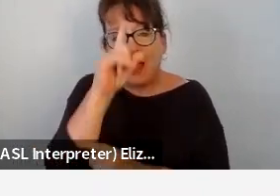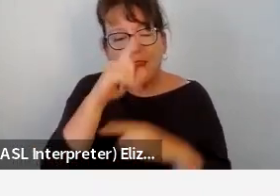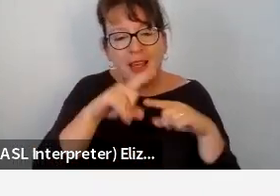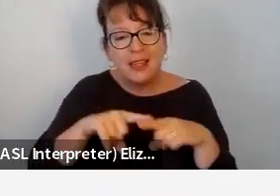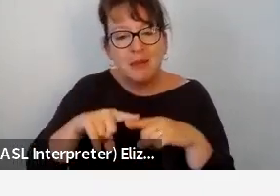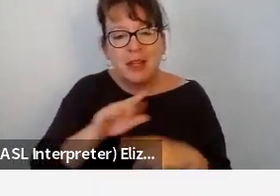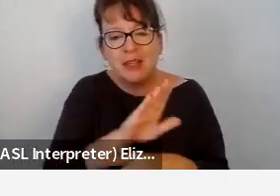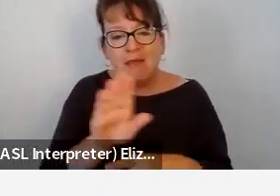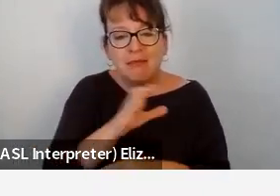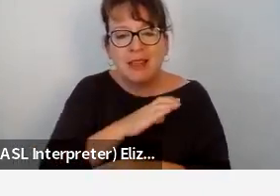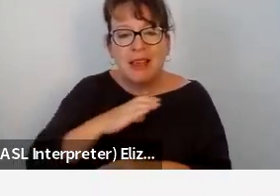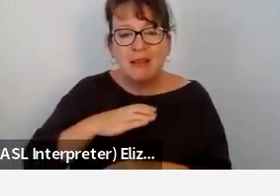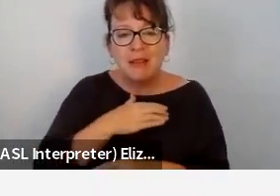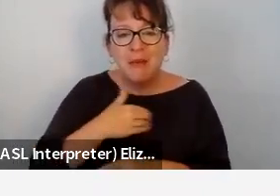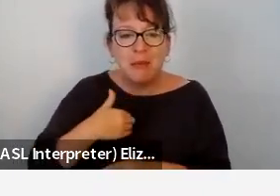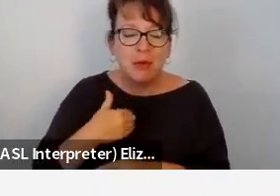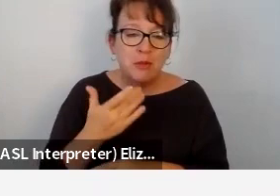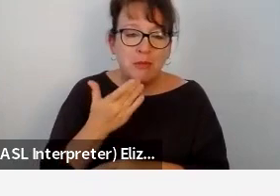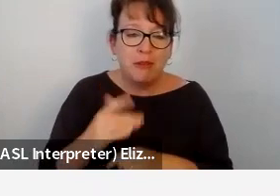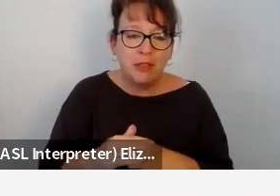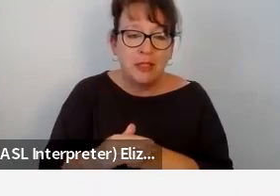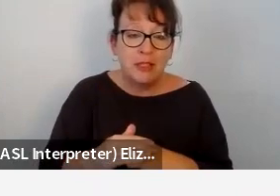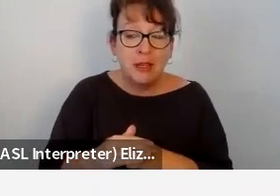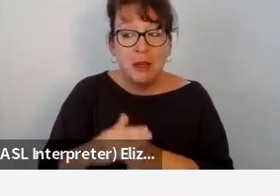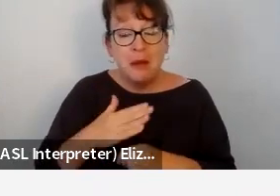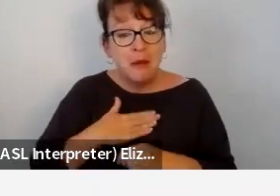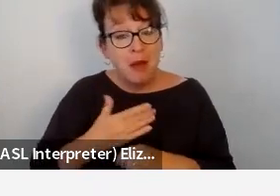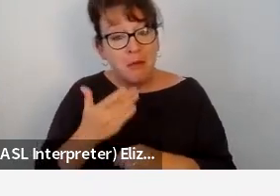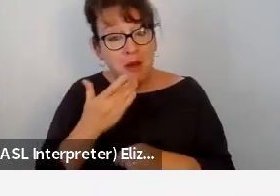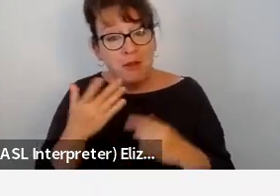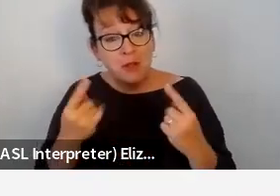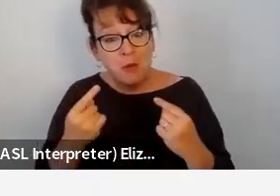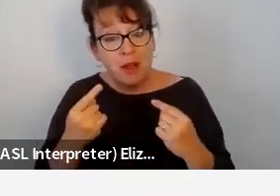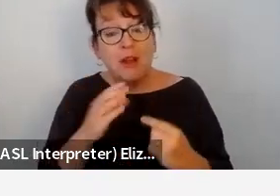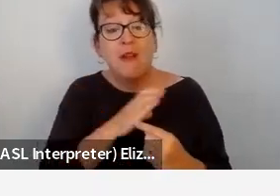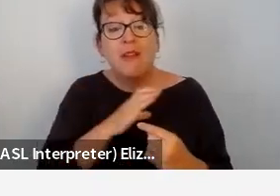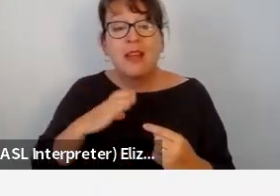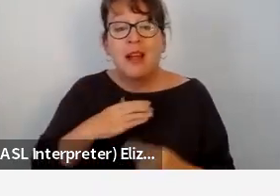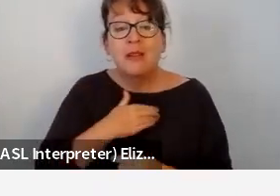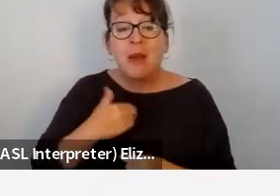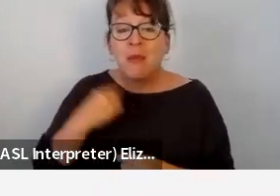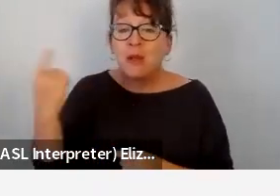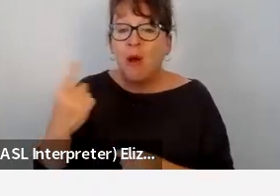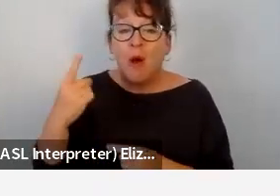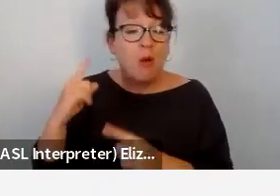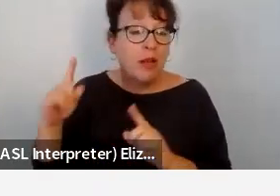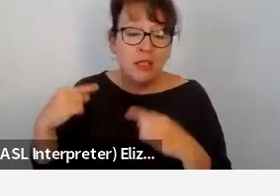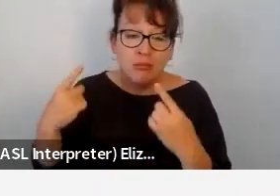that local workforce planning analysis will be an eligible expense. And then up top here,